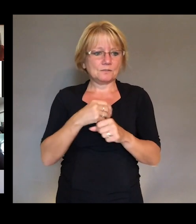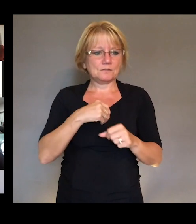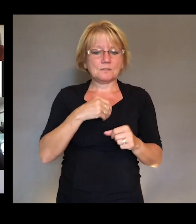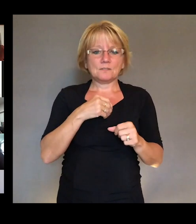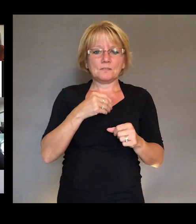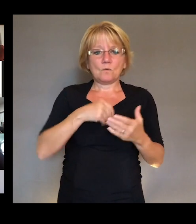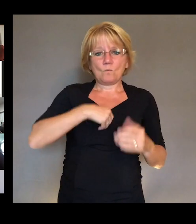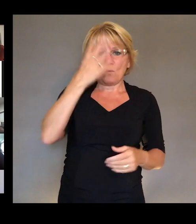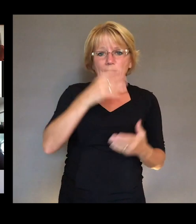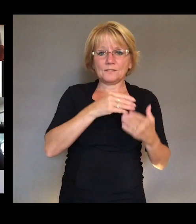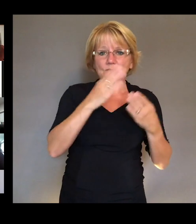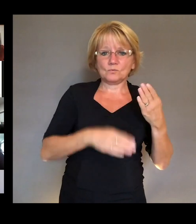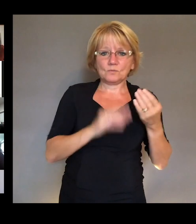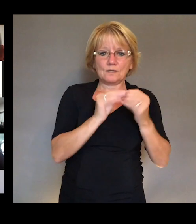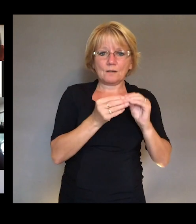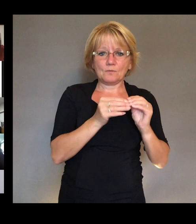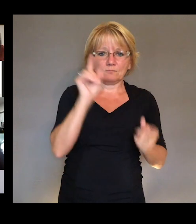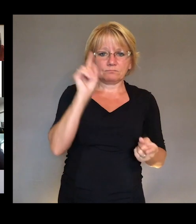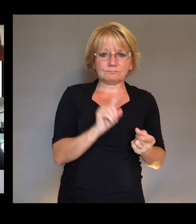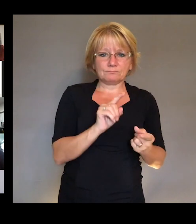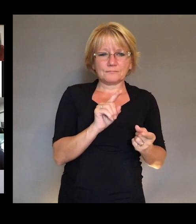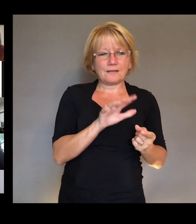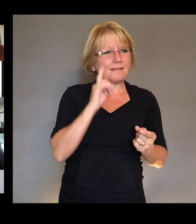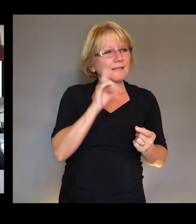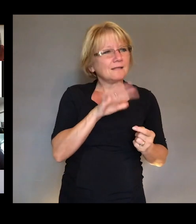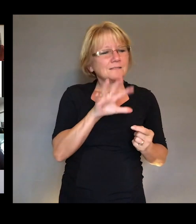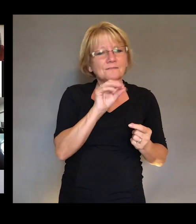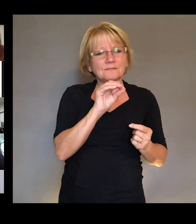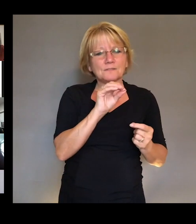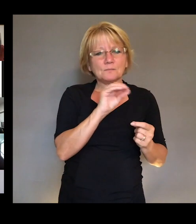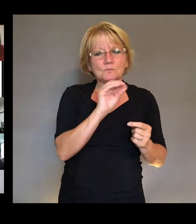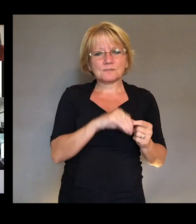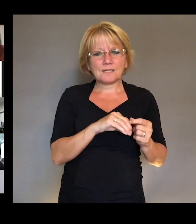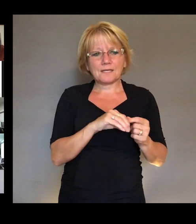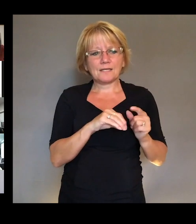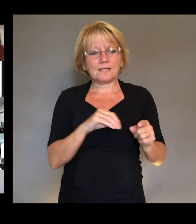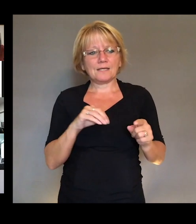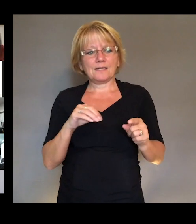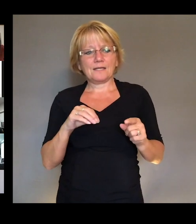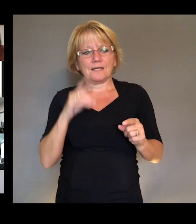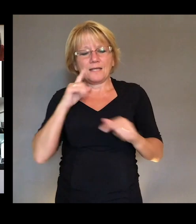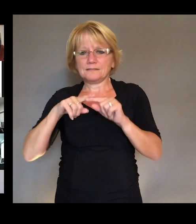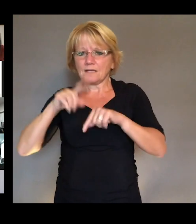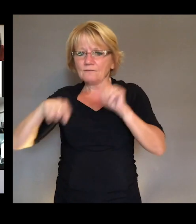the white student population has declined. I think it's like 15% and diversity is increasing.